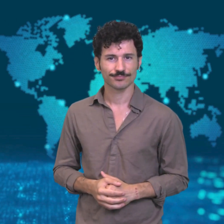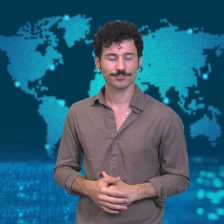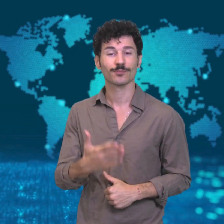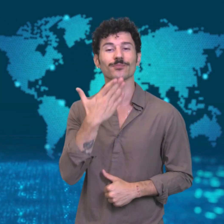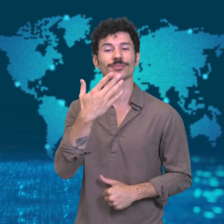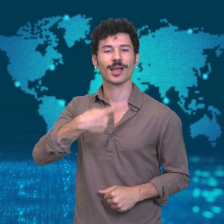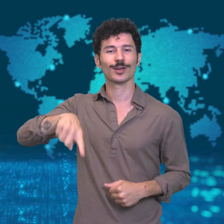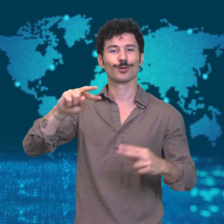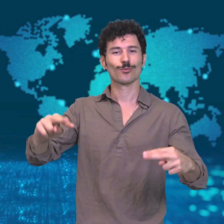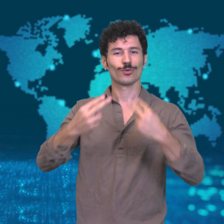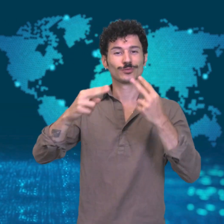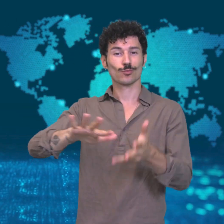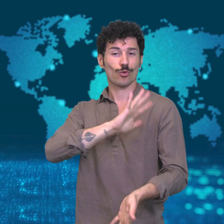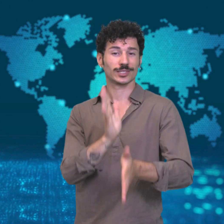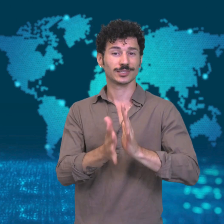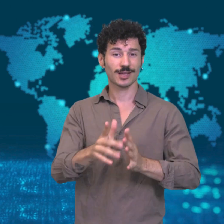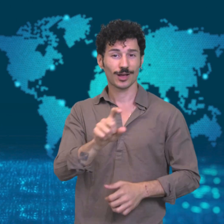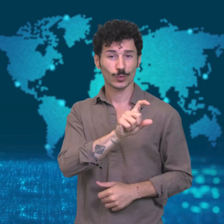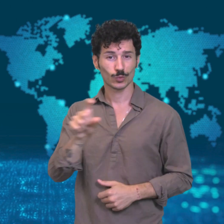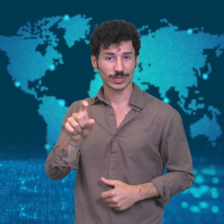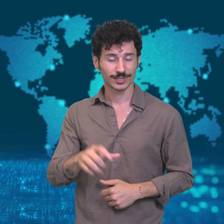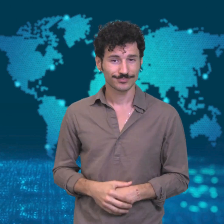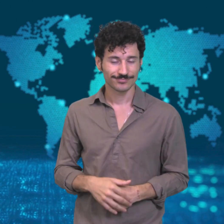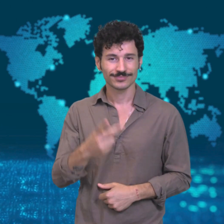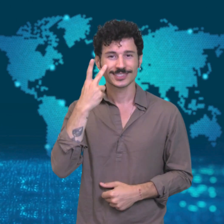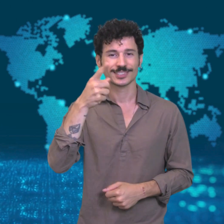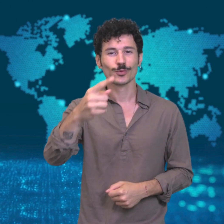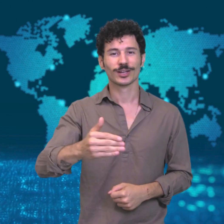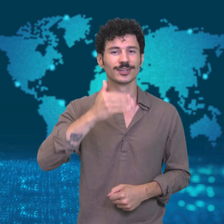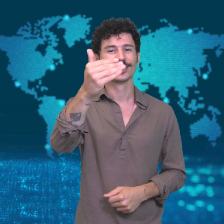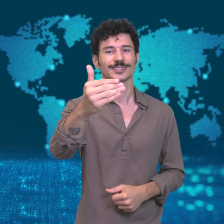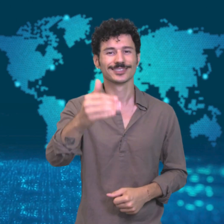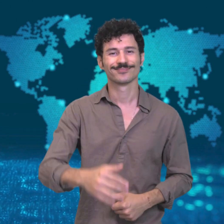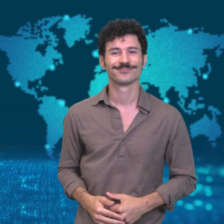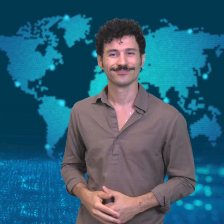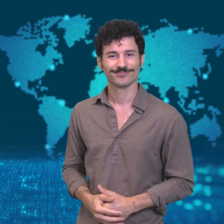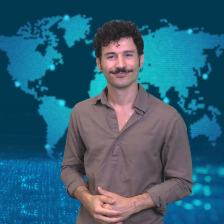Thank you for watching WorldSign Week and see you next time!